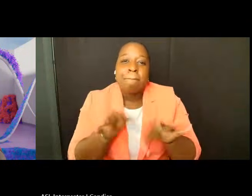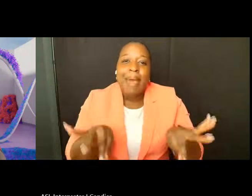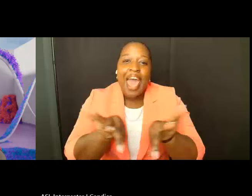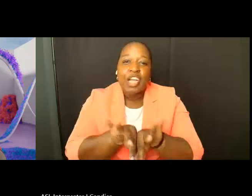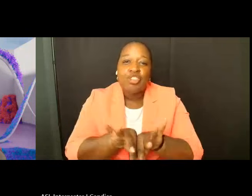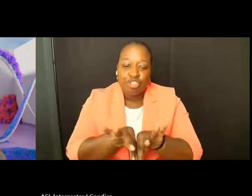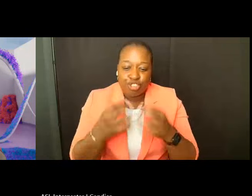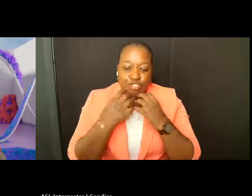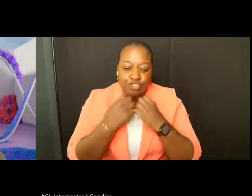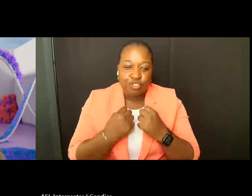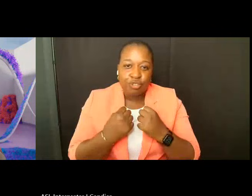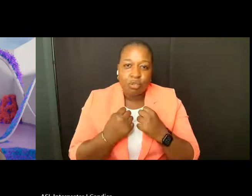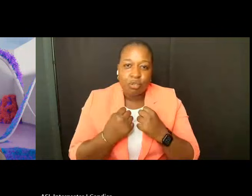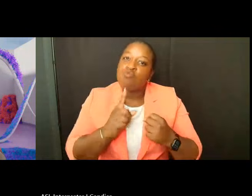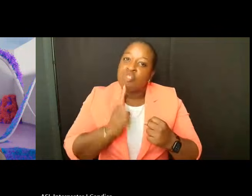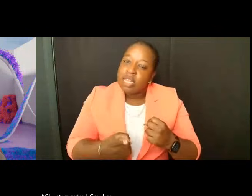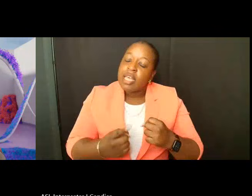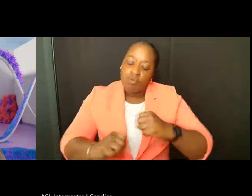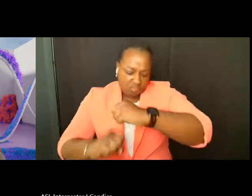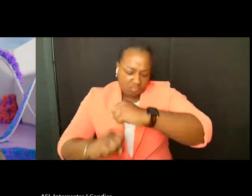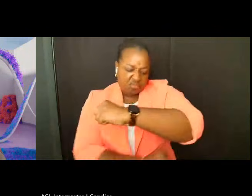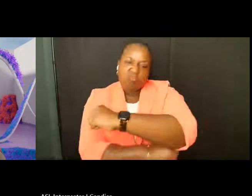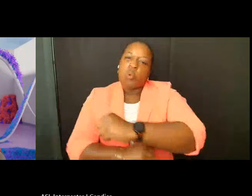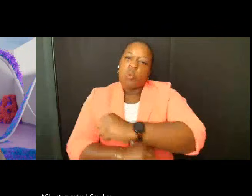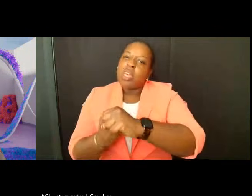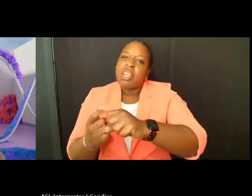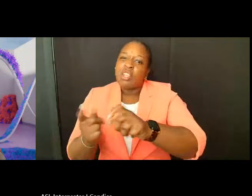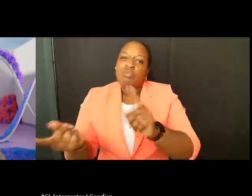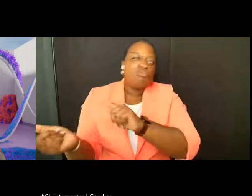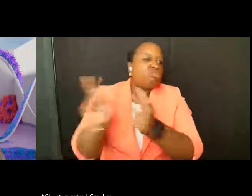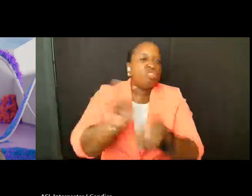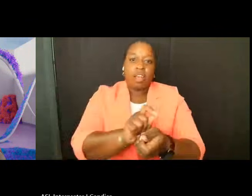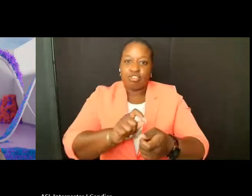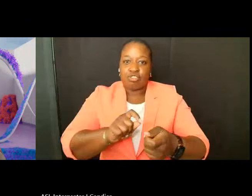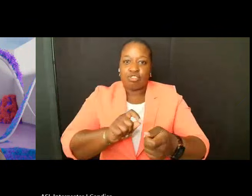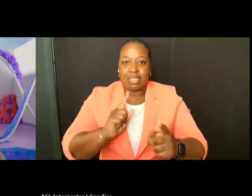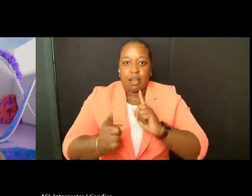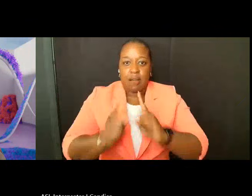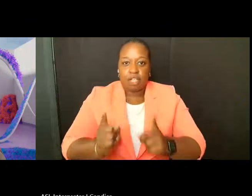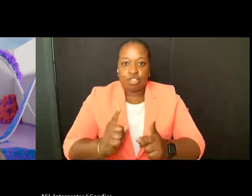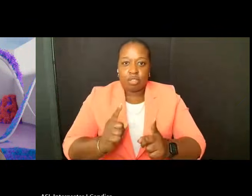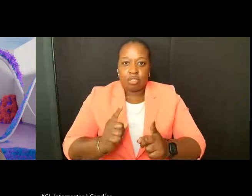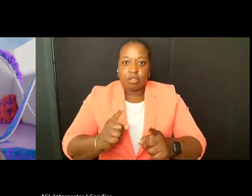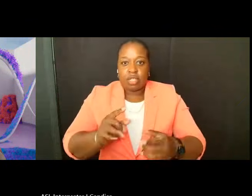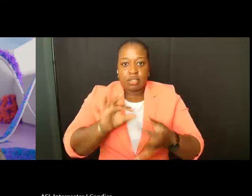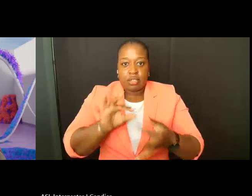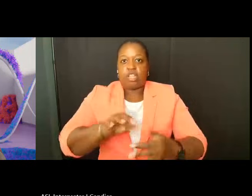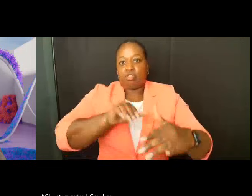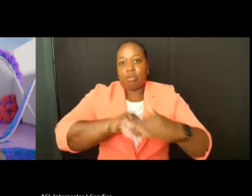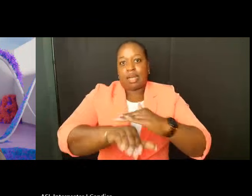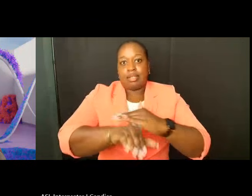change the conversation about access, and that's a big topic. So, I just stop it there.